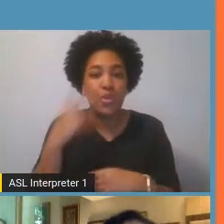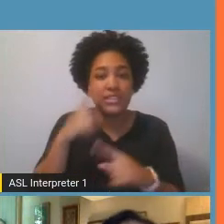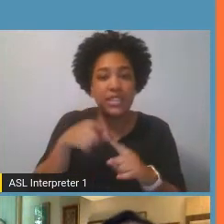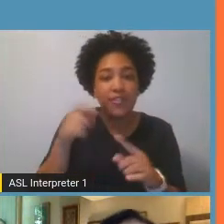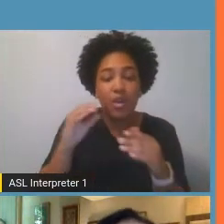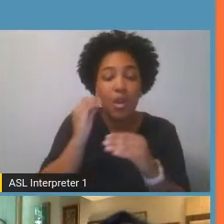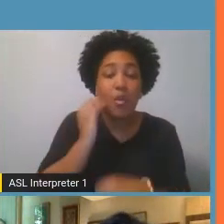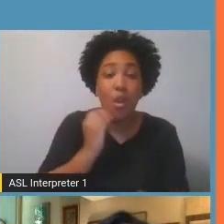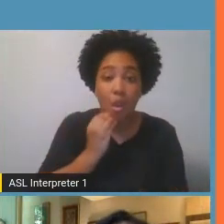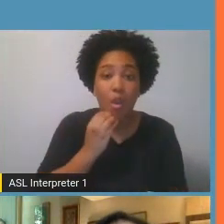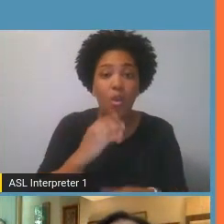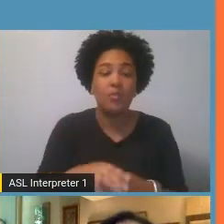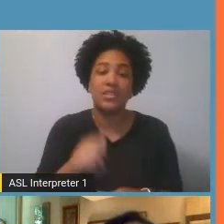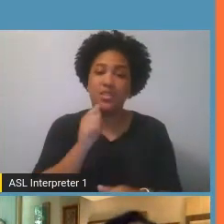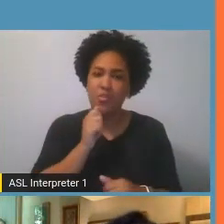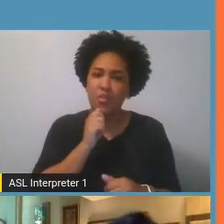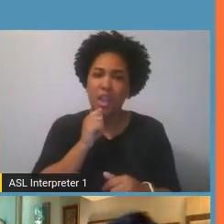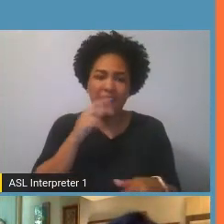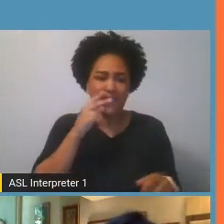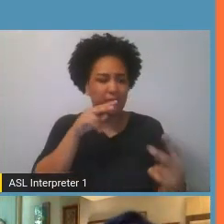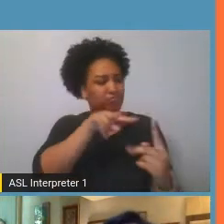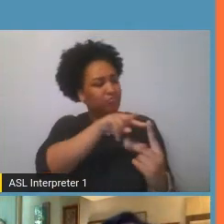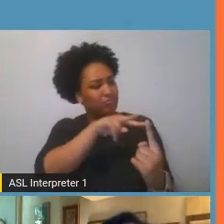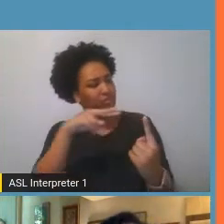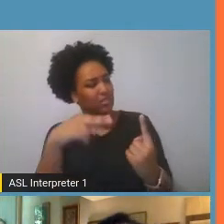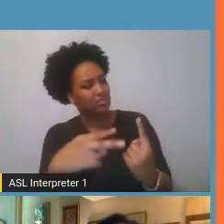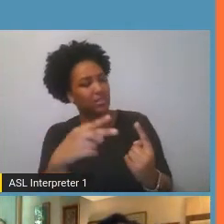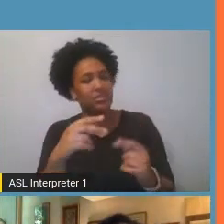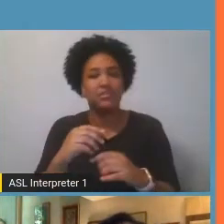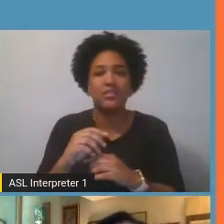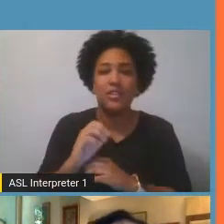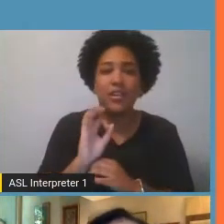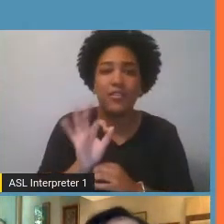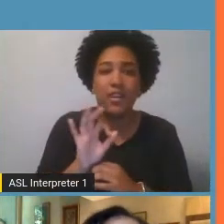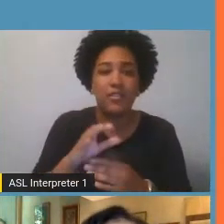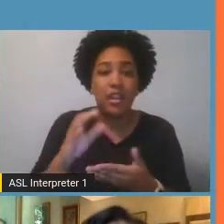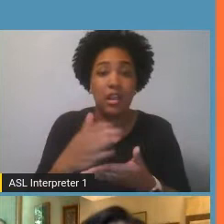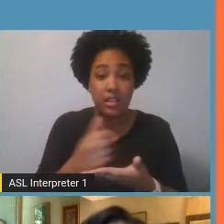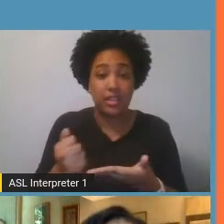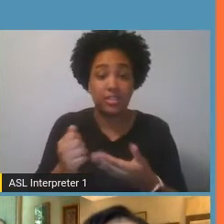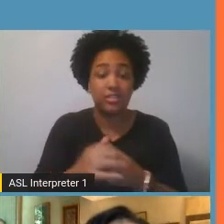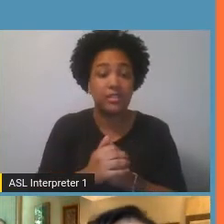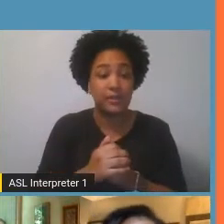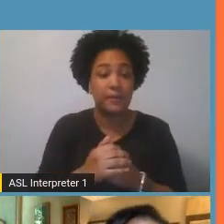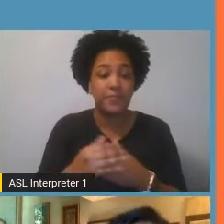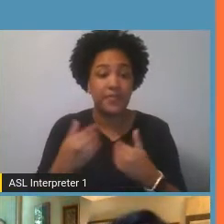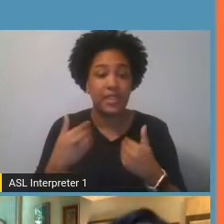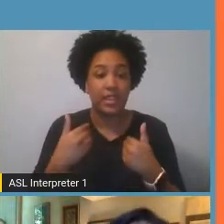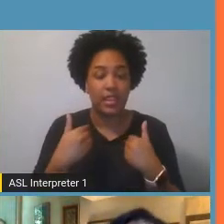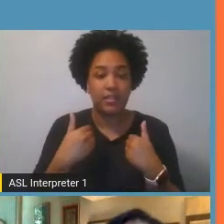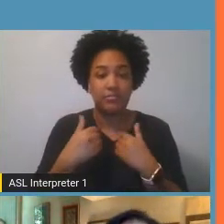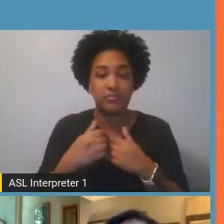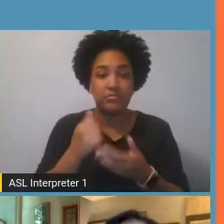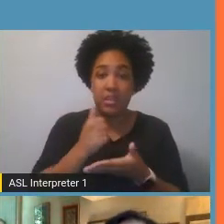retrospective of the collection. It can help with publicity and outreach and tourism. So,